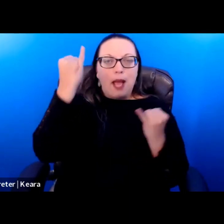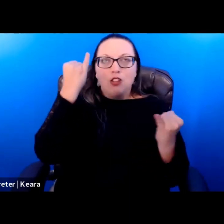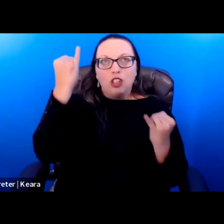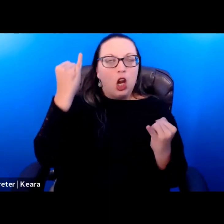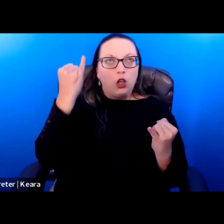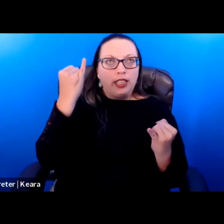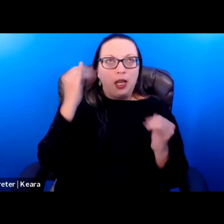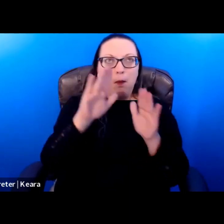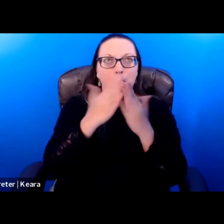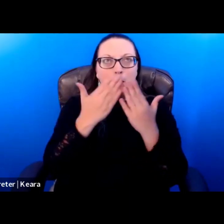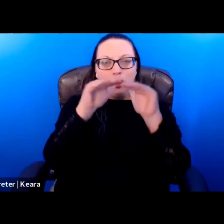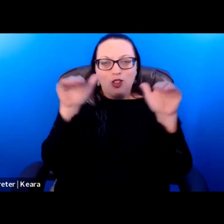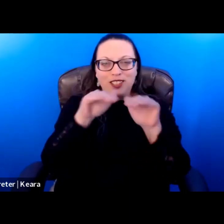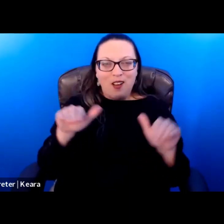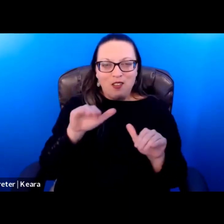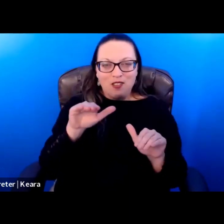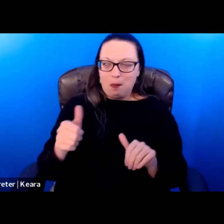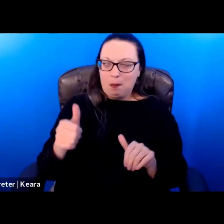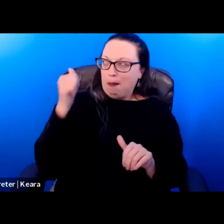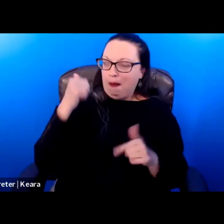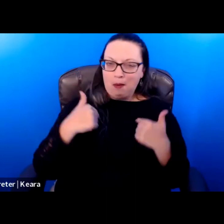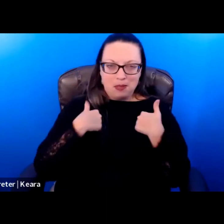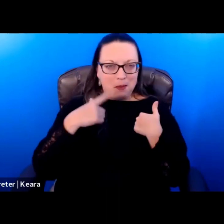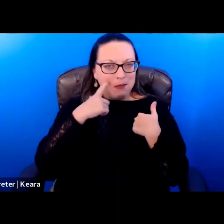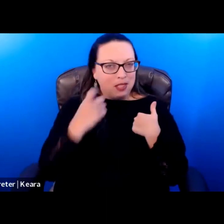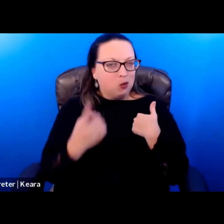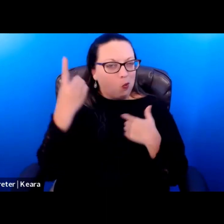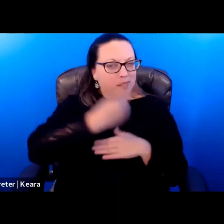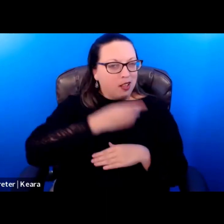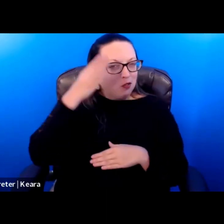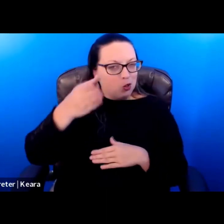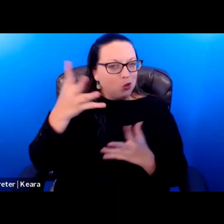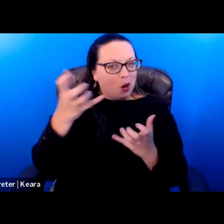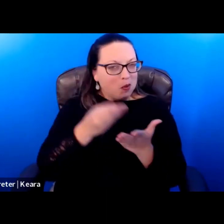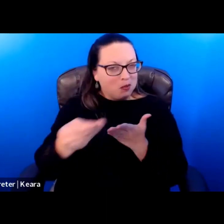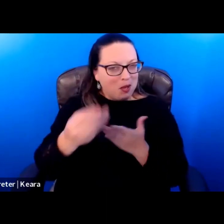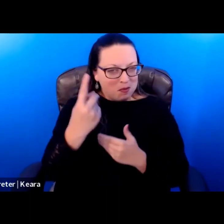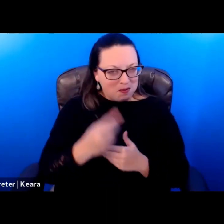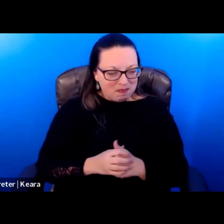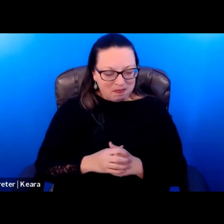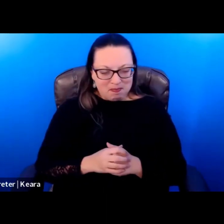bookshelf. Like I said, before I was born and raised in Detroit, Michigan, I've come from pretty